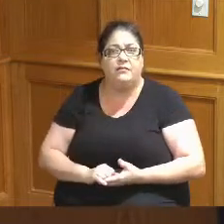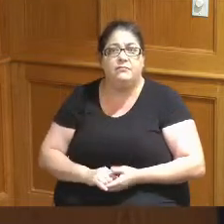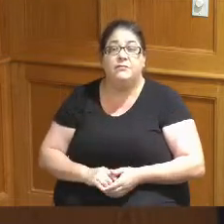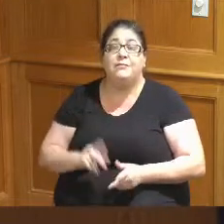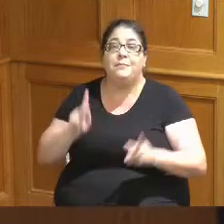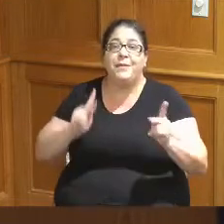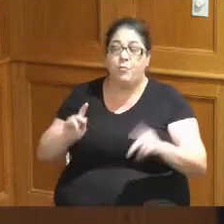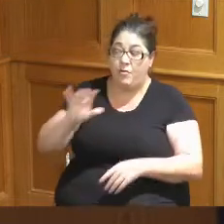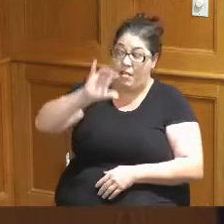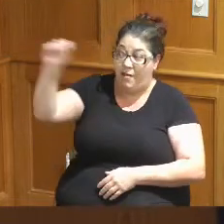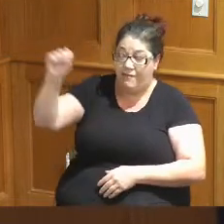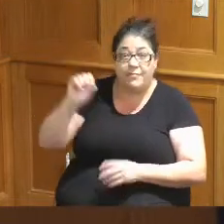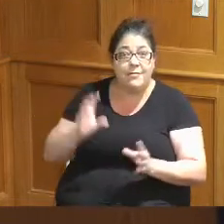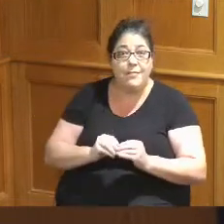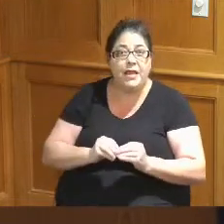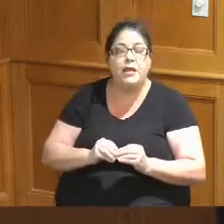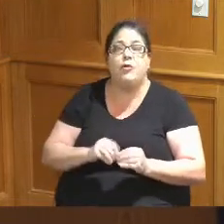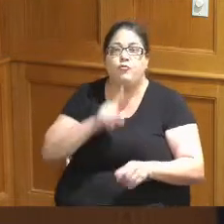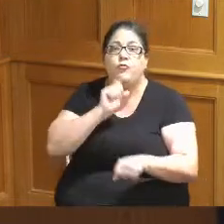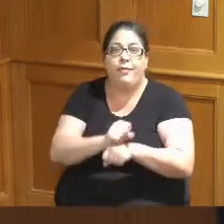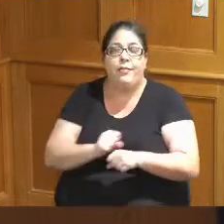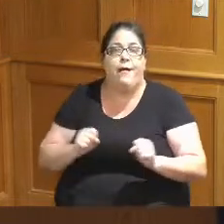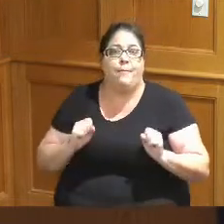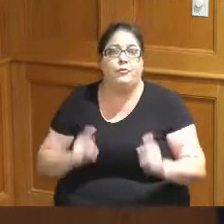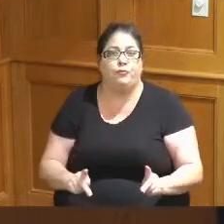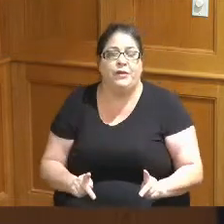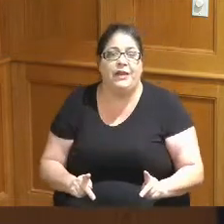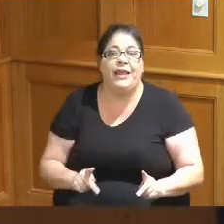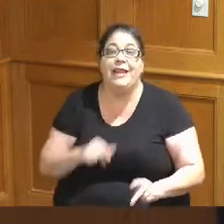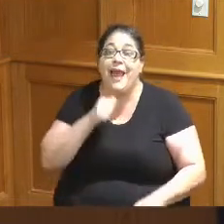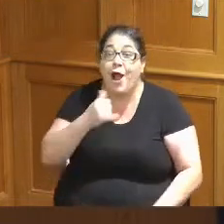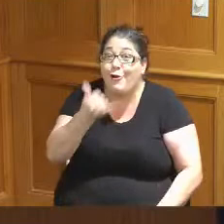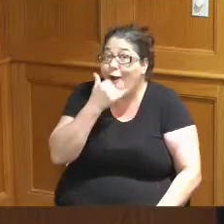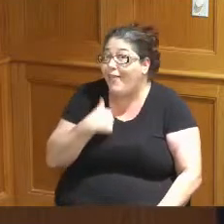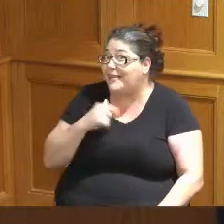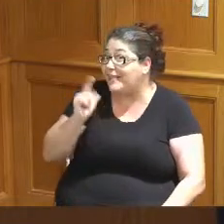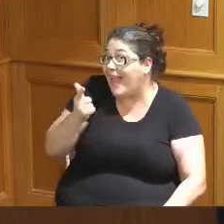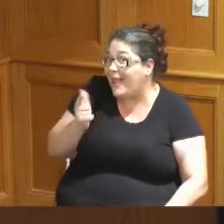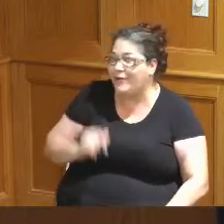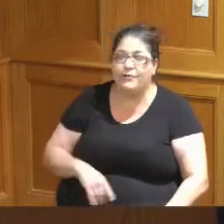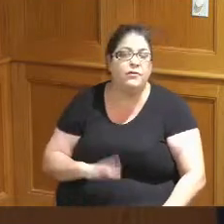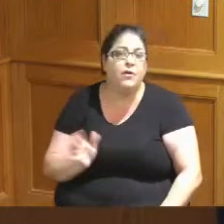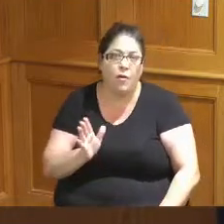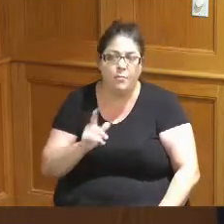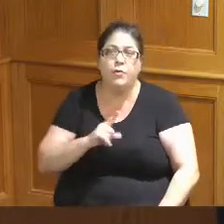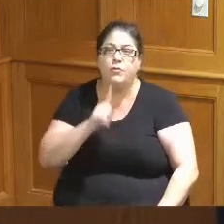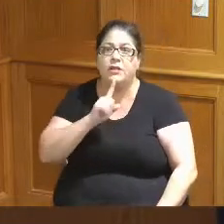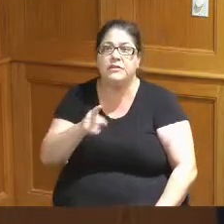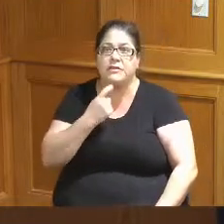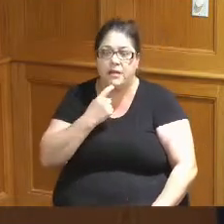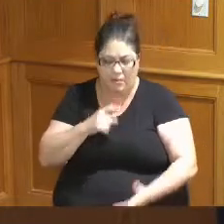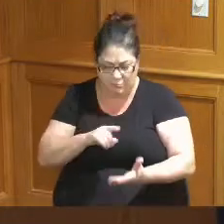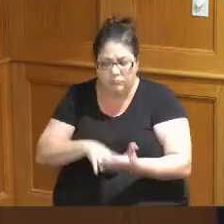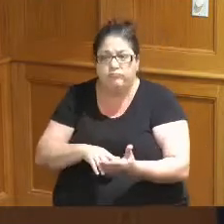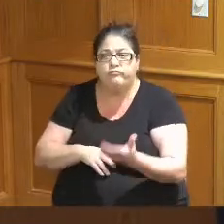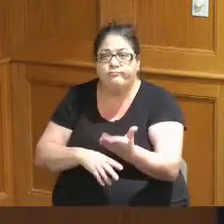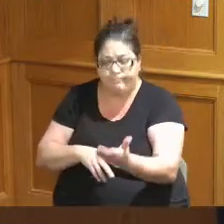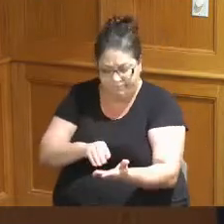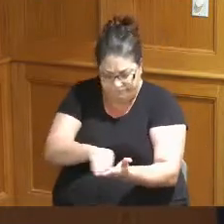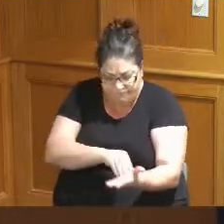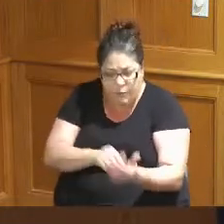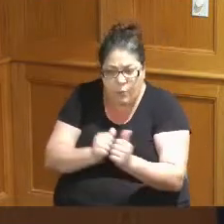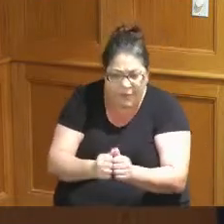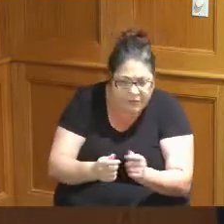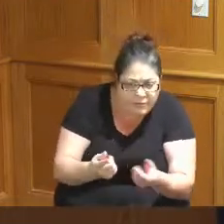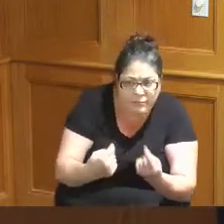out of there with a real opportunity many will be getting be getting grants we'll be getting help Mr